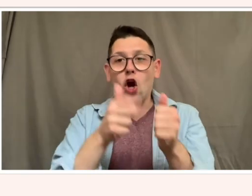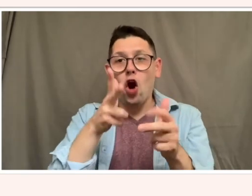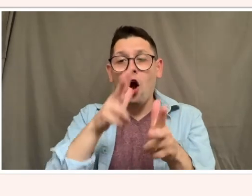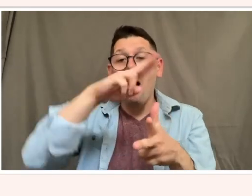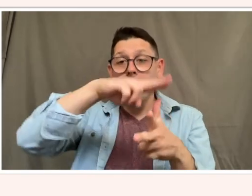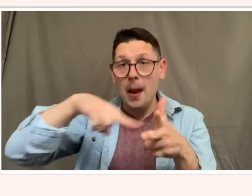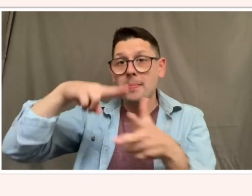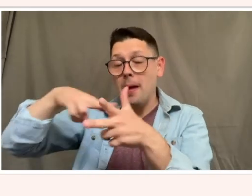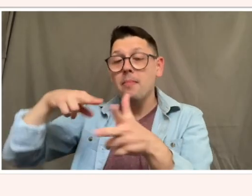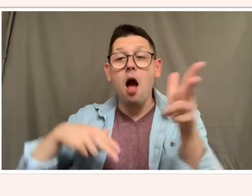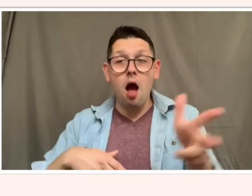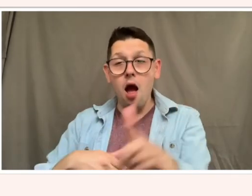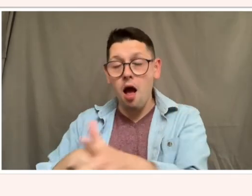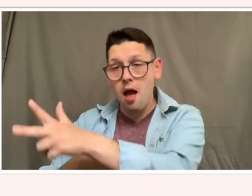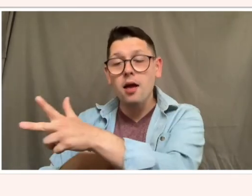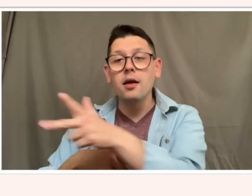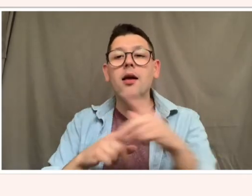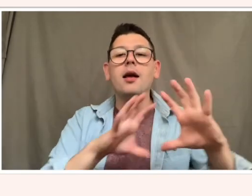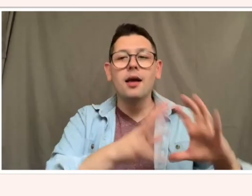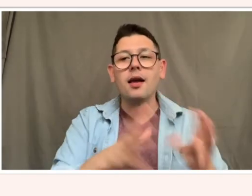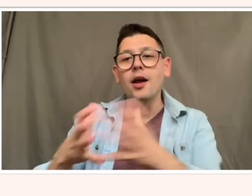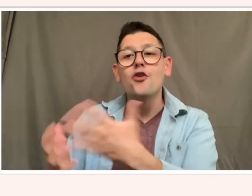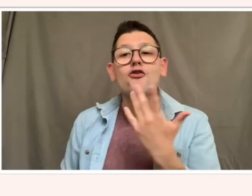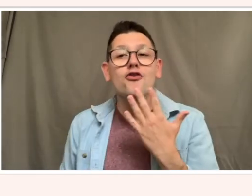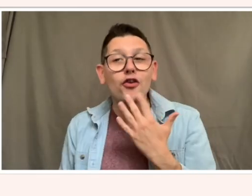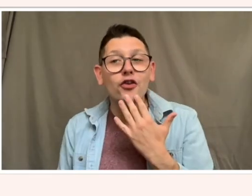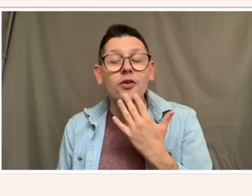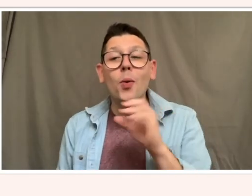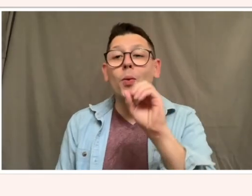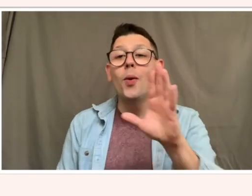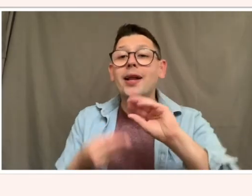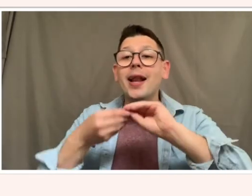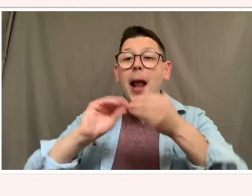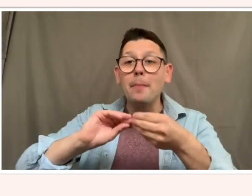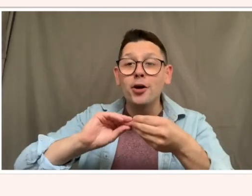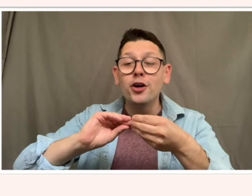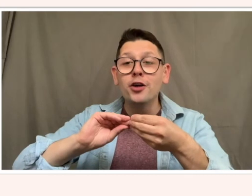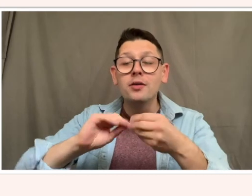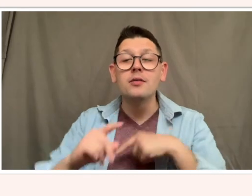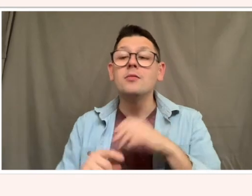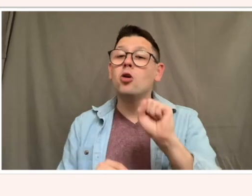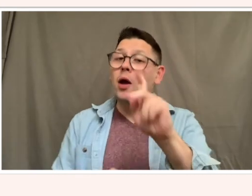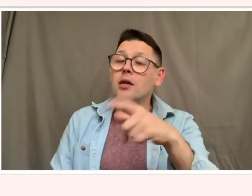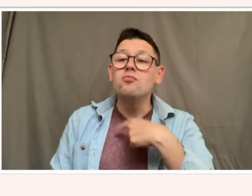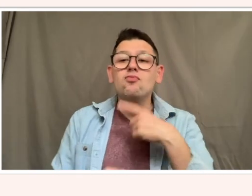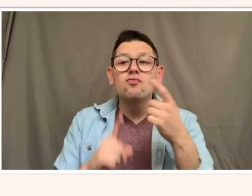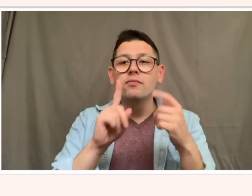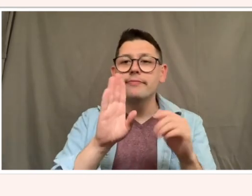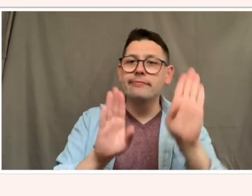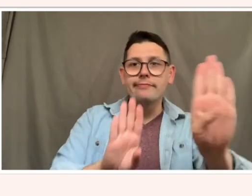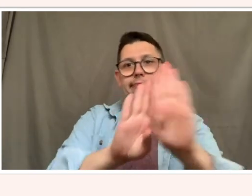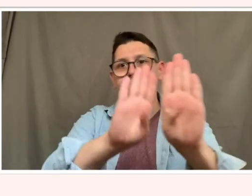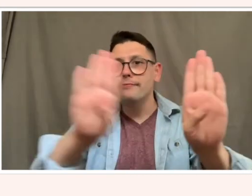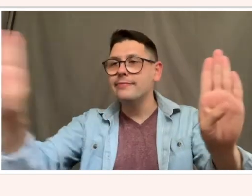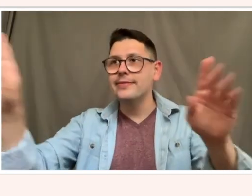Some, we've had one activity where we have a bunch of different cars, and we ask the to sort them by category or by number